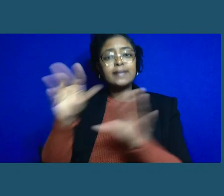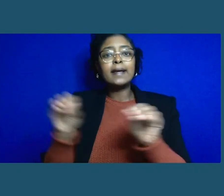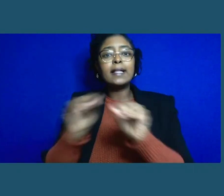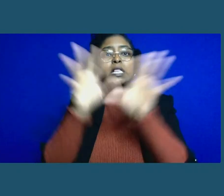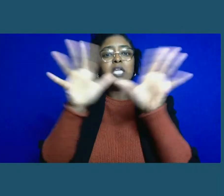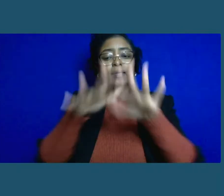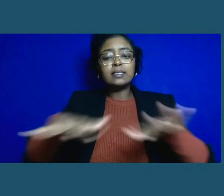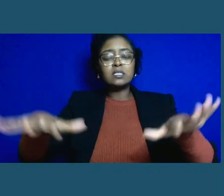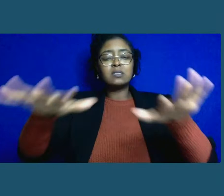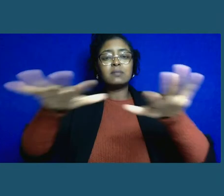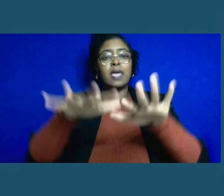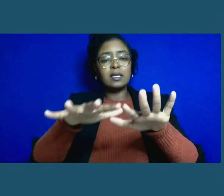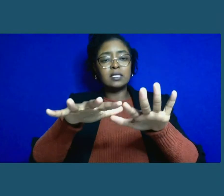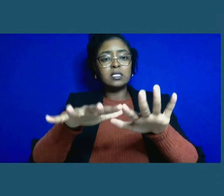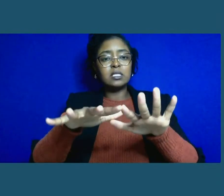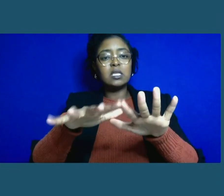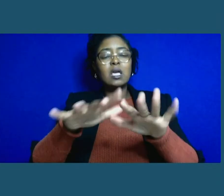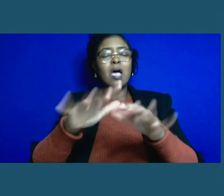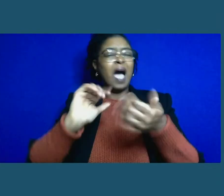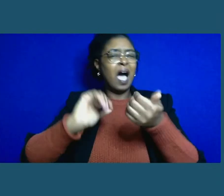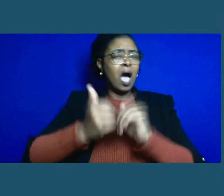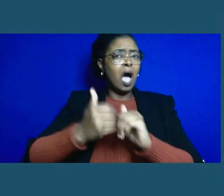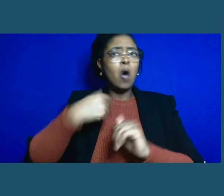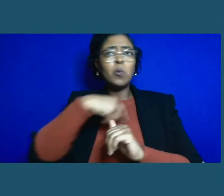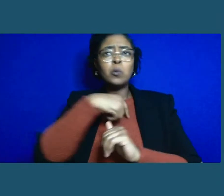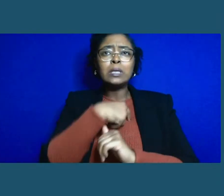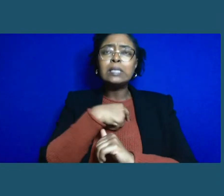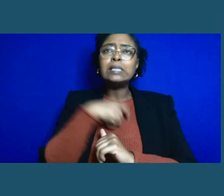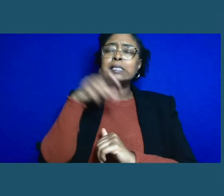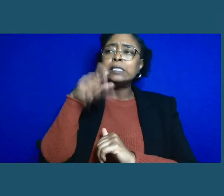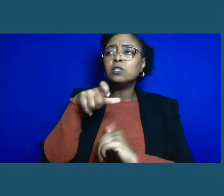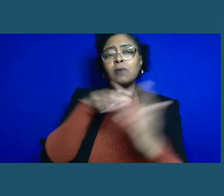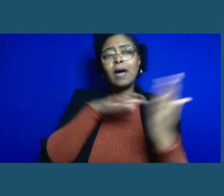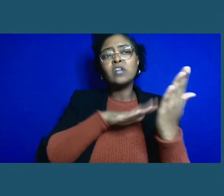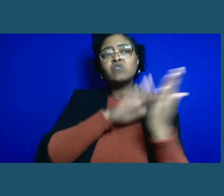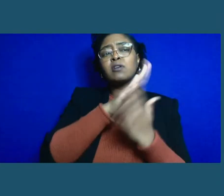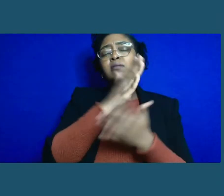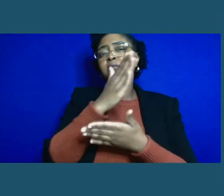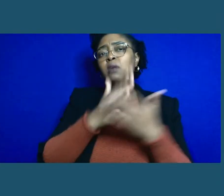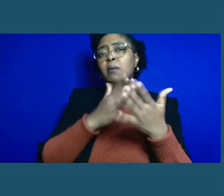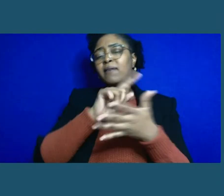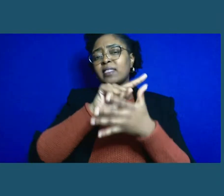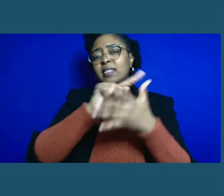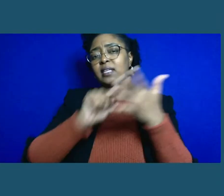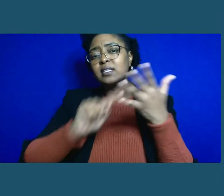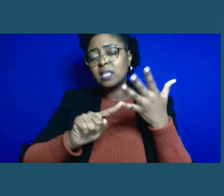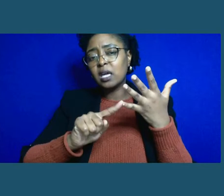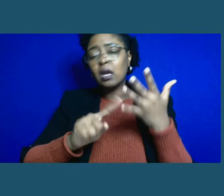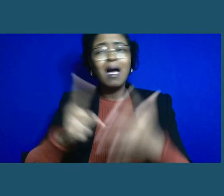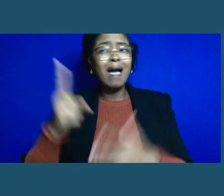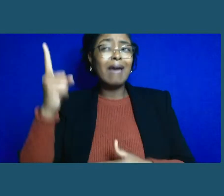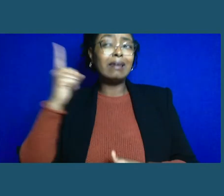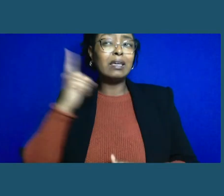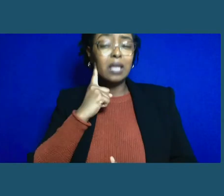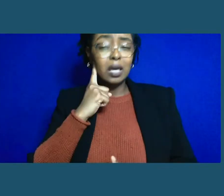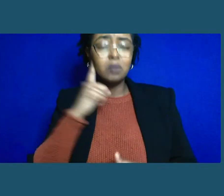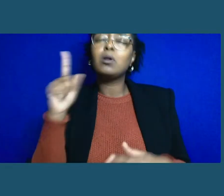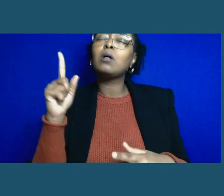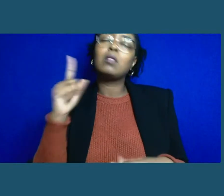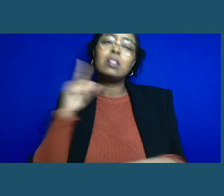Um and again coming back to the audit been A clear space. Uh.